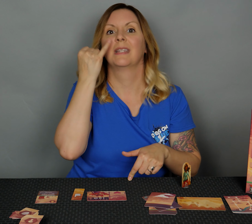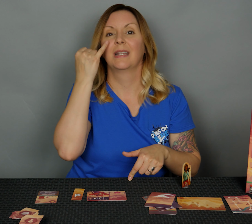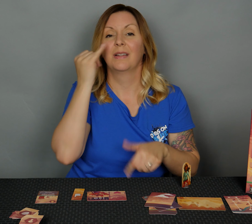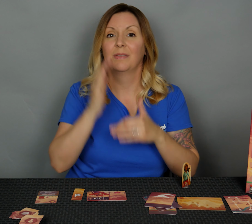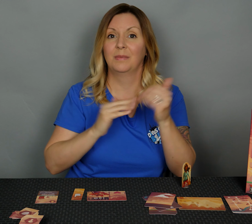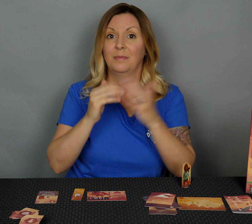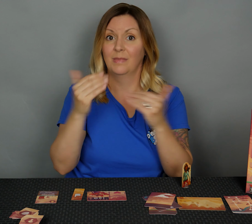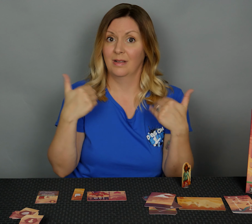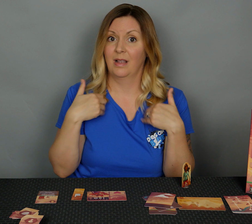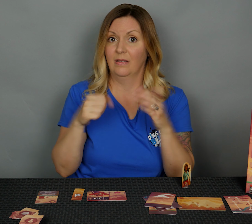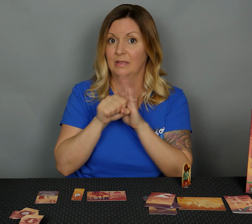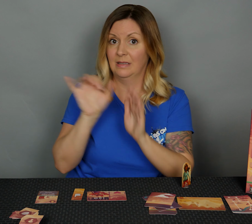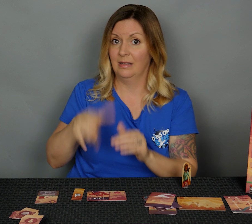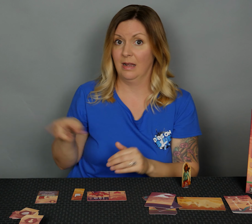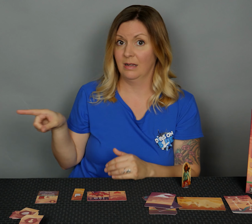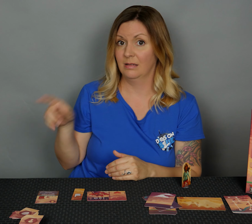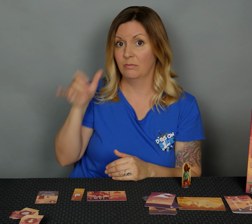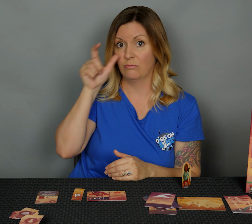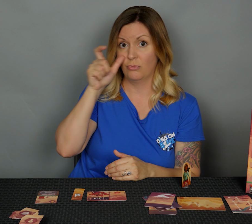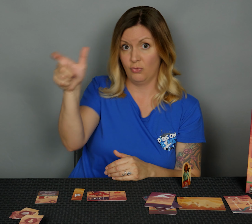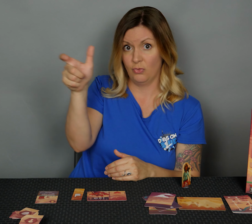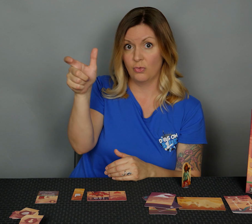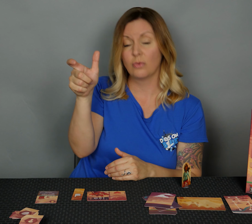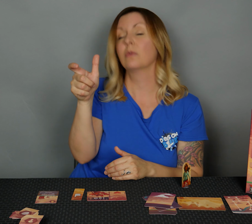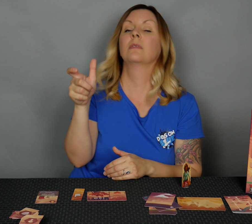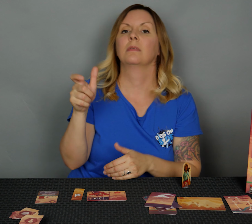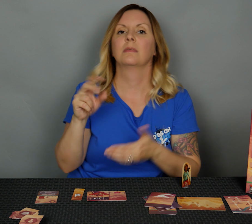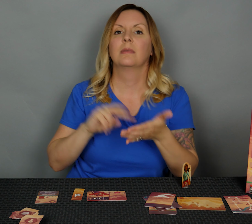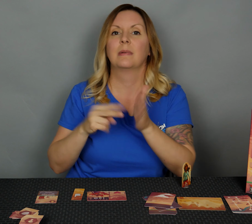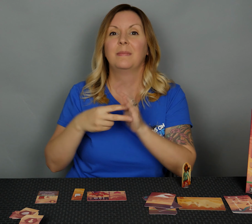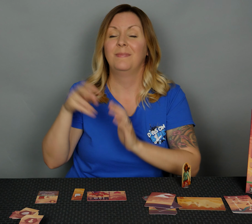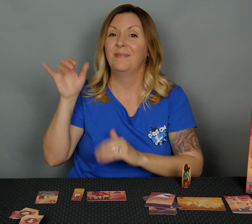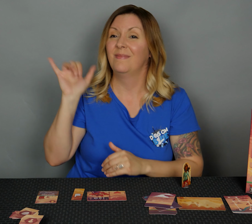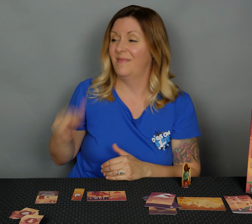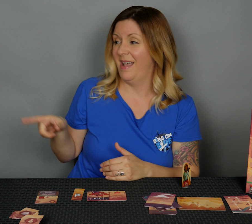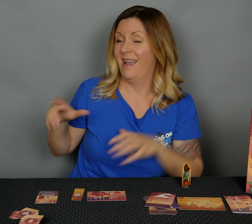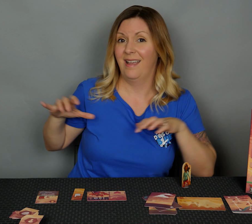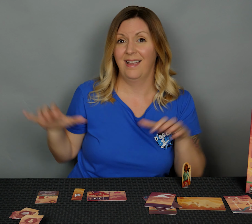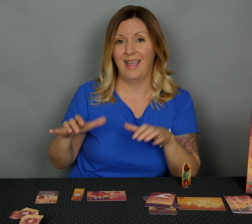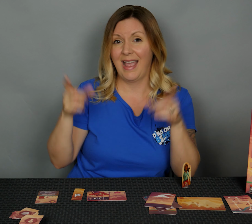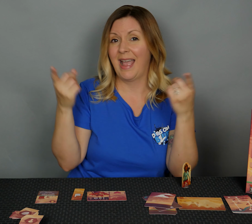If a building in your possession has the moon symbol, that action happens during this night